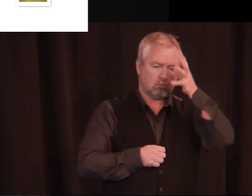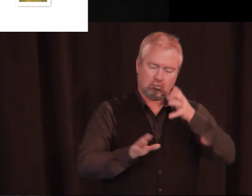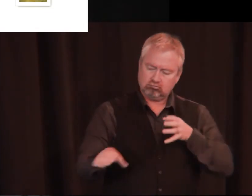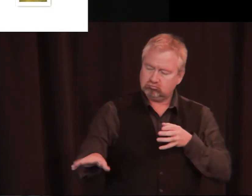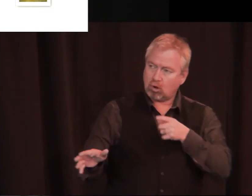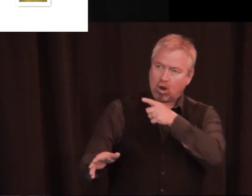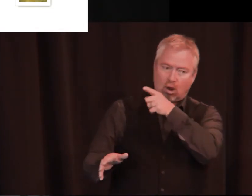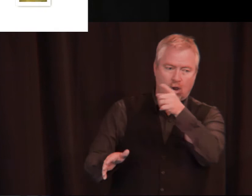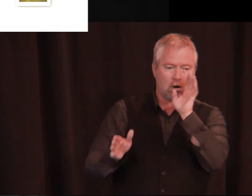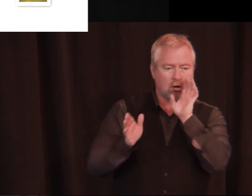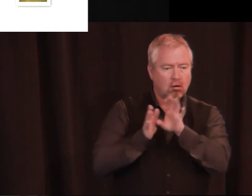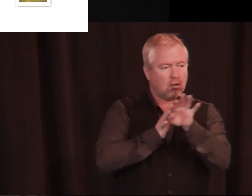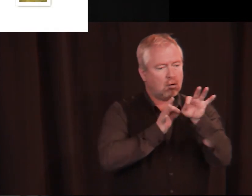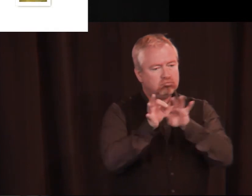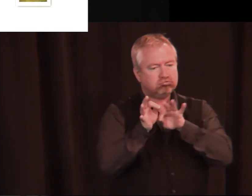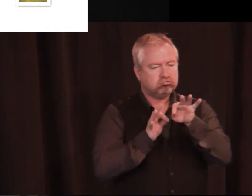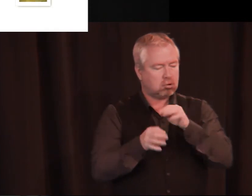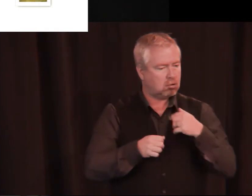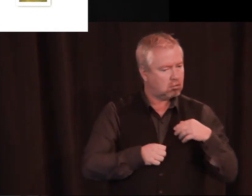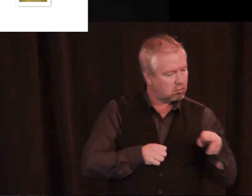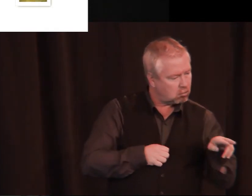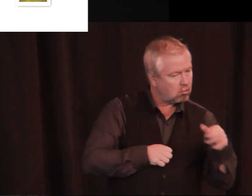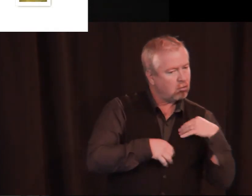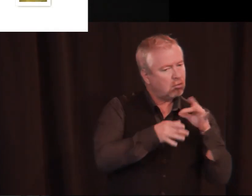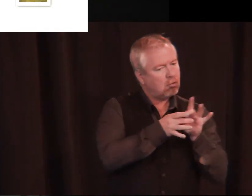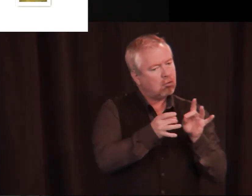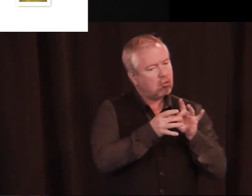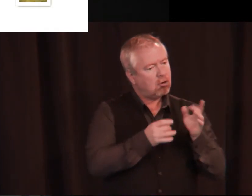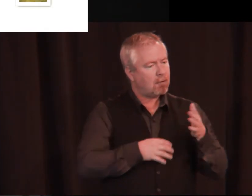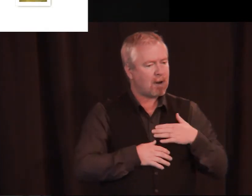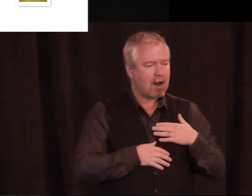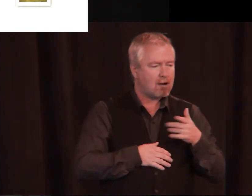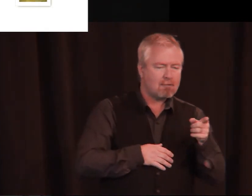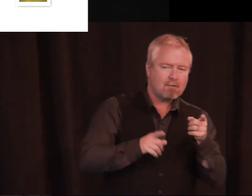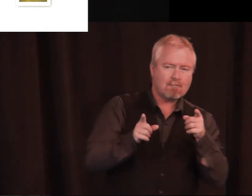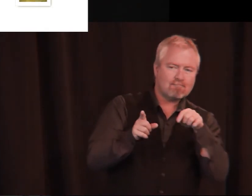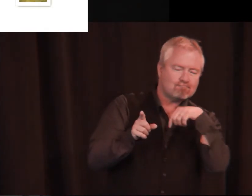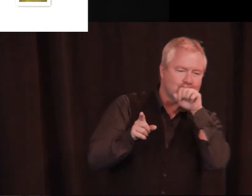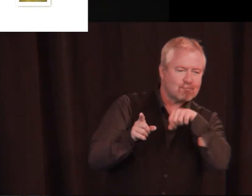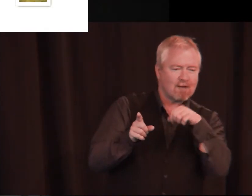and they talked to the child about what their favorite picture was, what was in the picture,